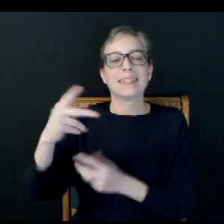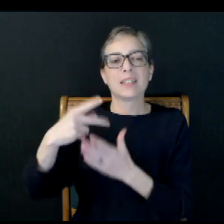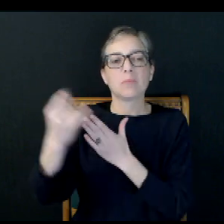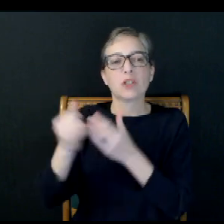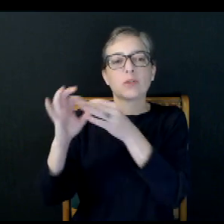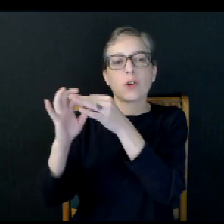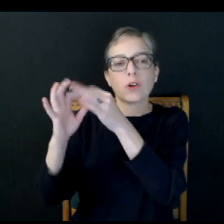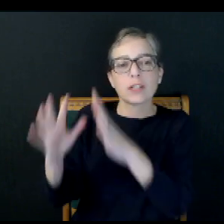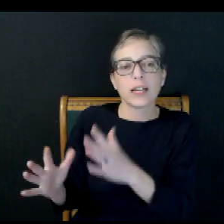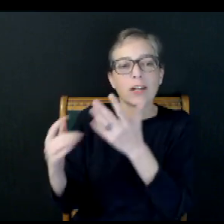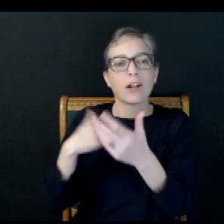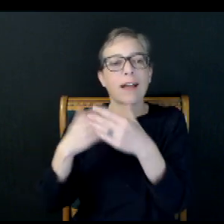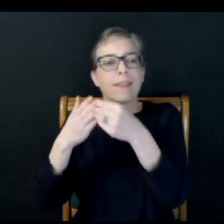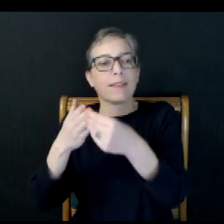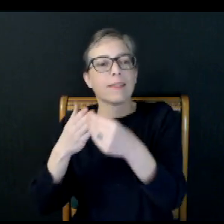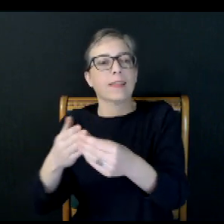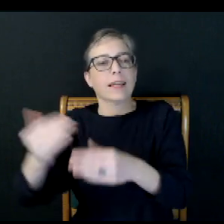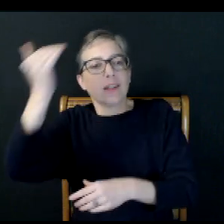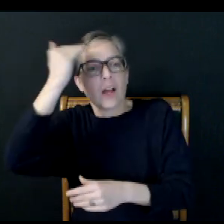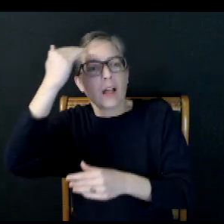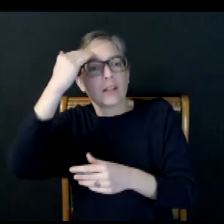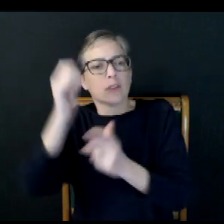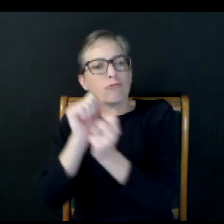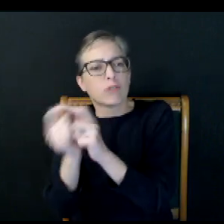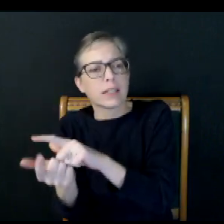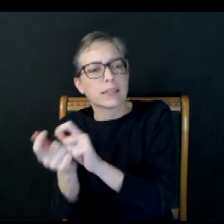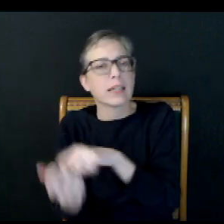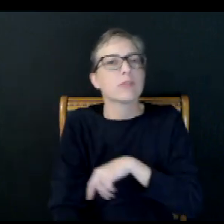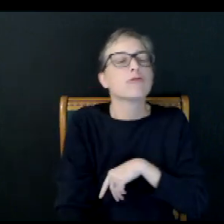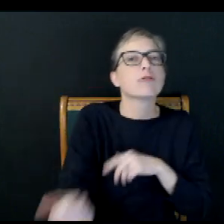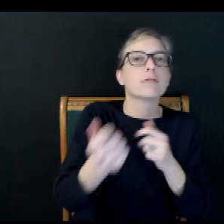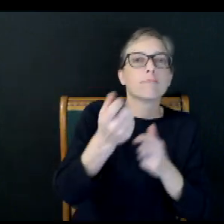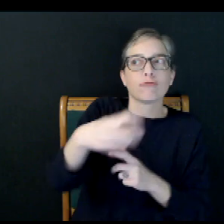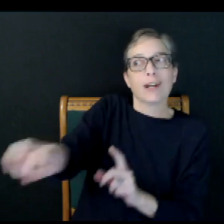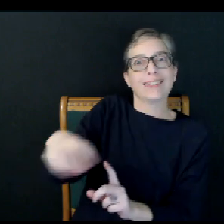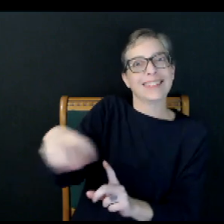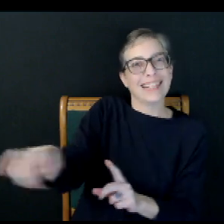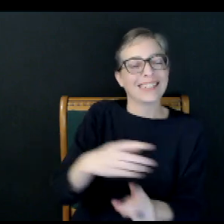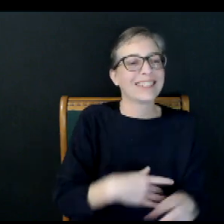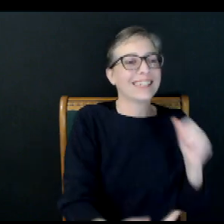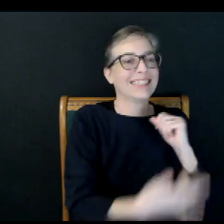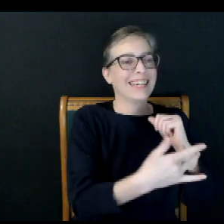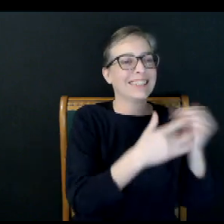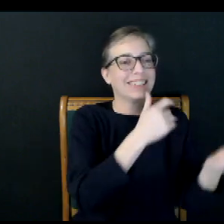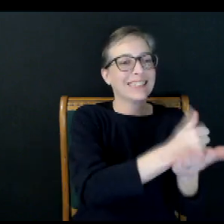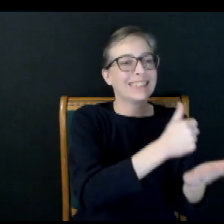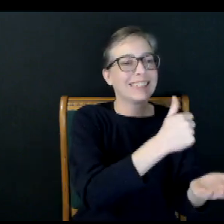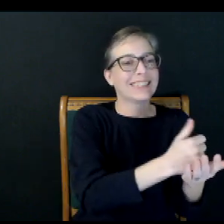and authentic relationship building amongst center partners and diversified stakeholders.